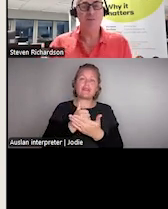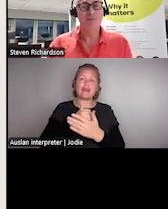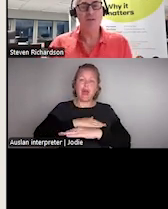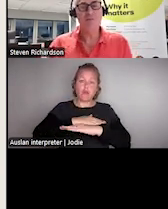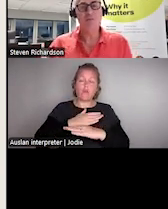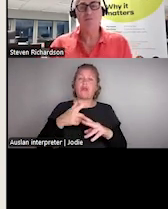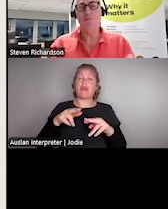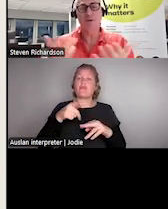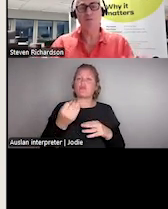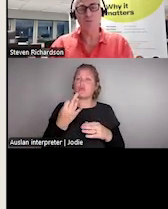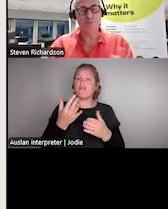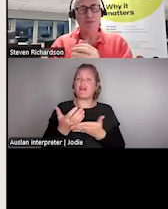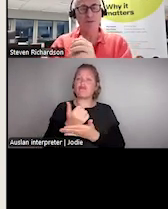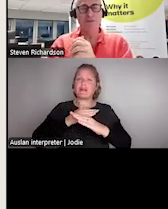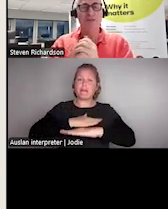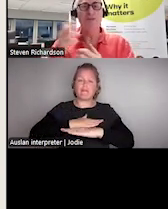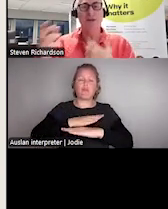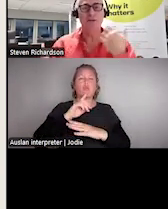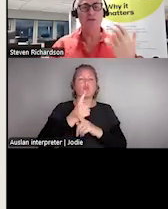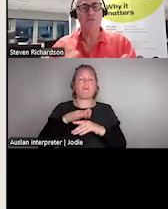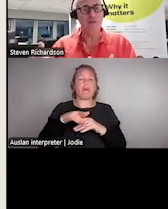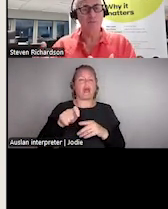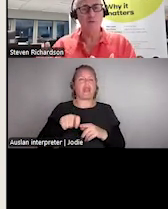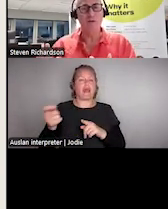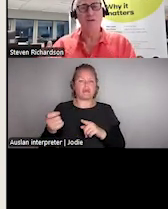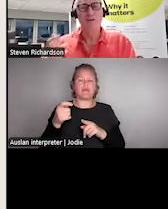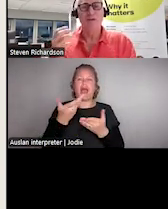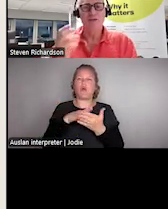fundraising platform, we will talk about that about how you might develop one.